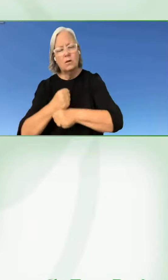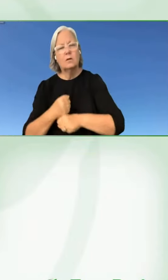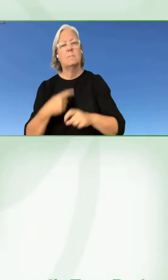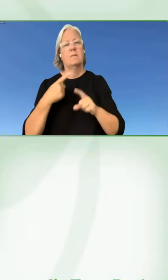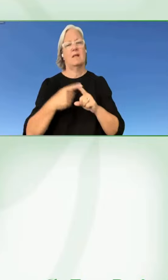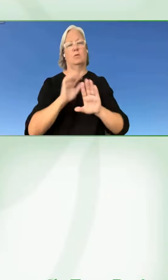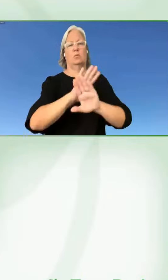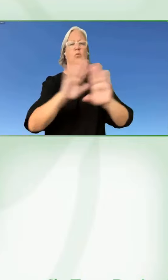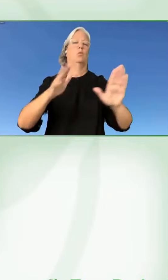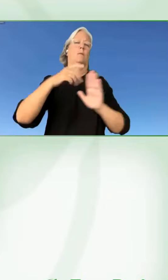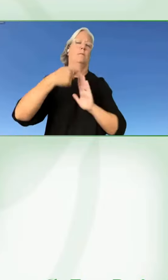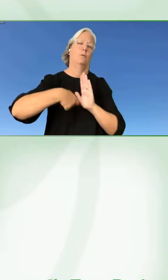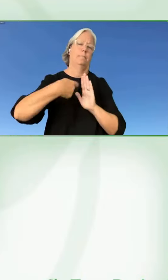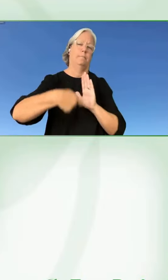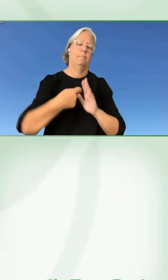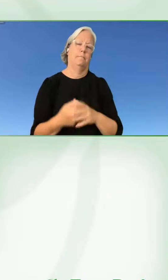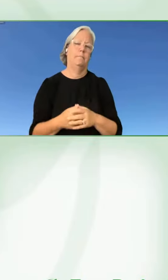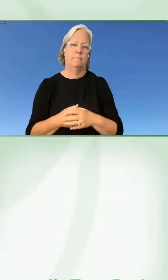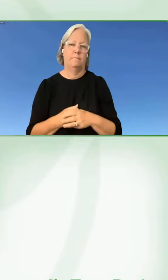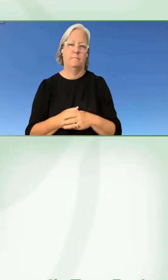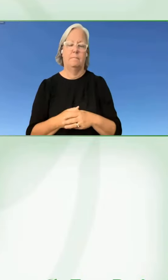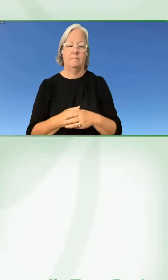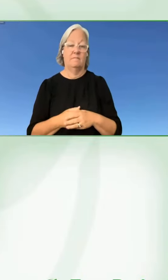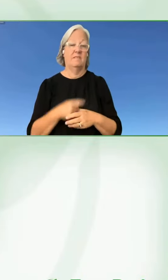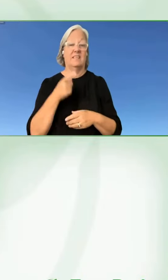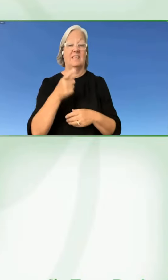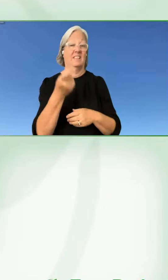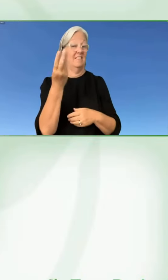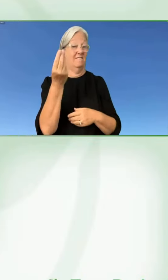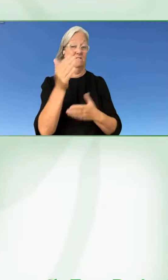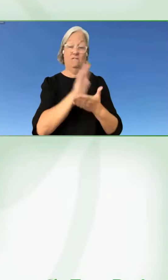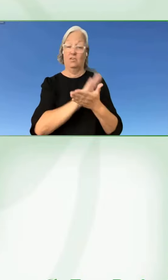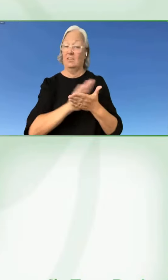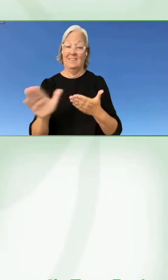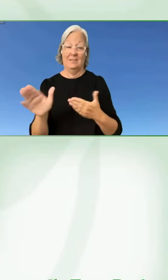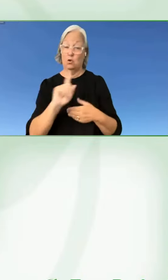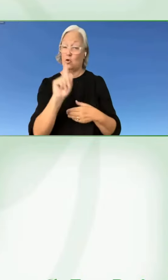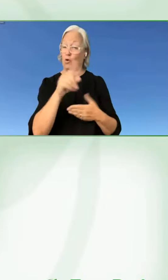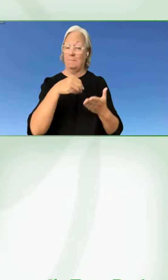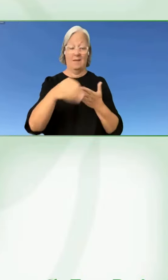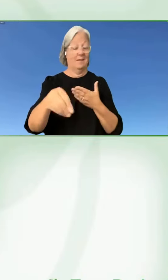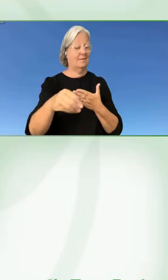Helene, how about you? Yes, it is possible. It is on our website. I showed it on my presentation.